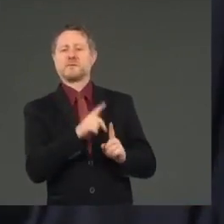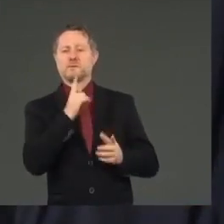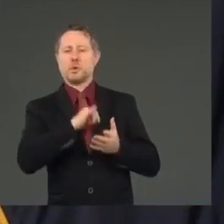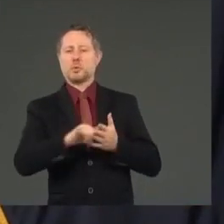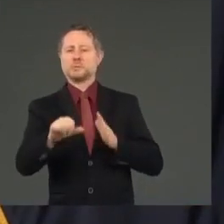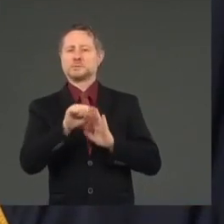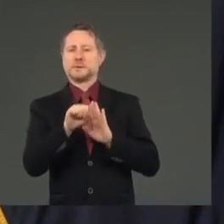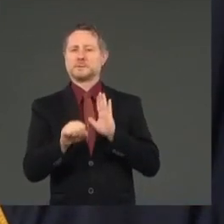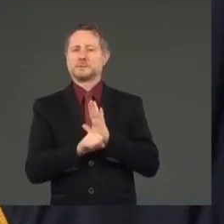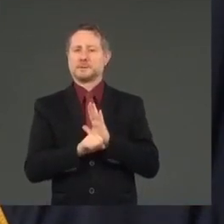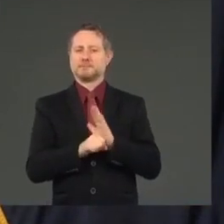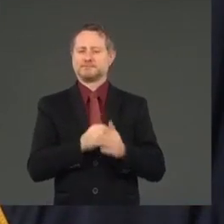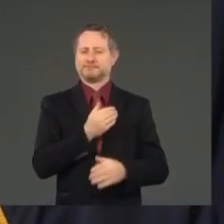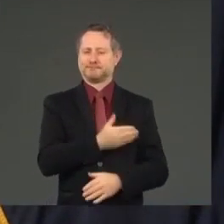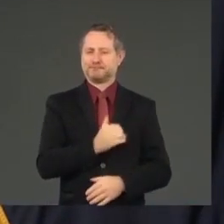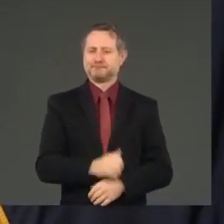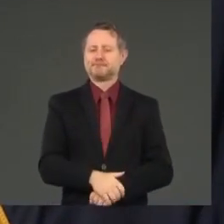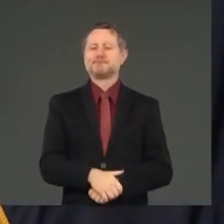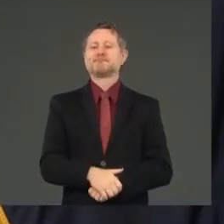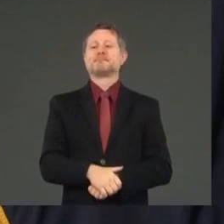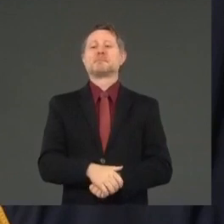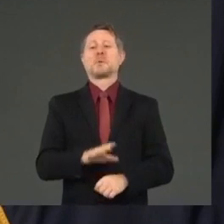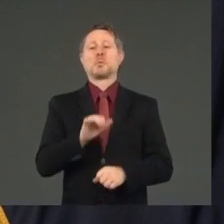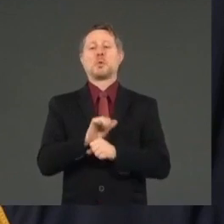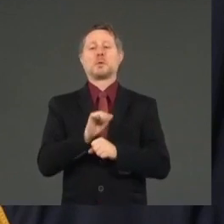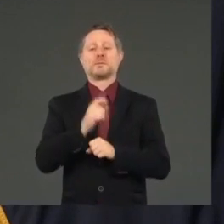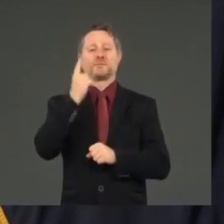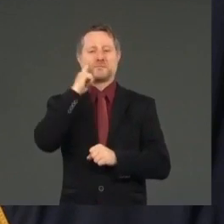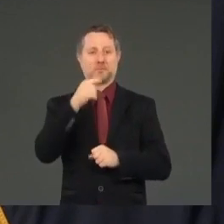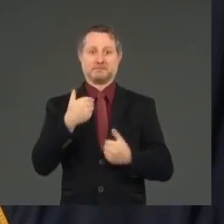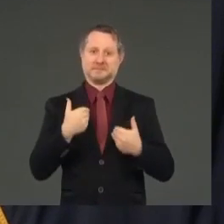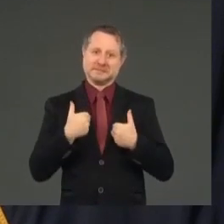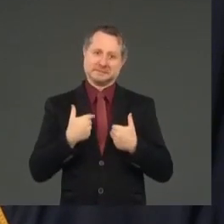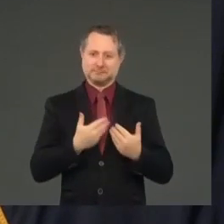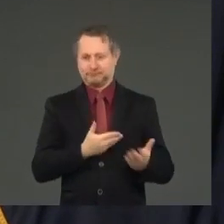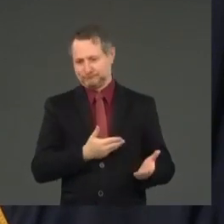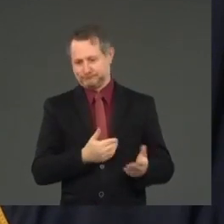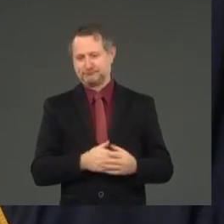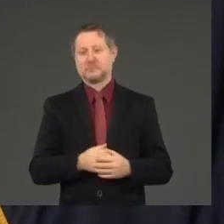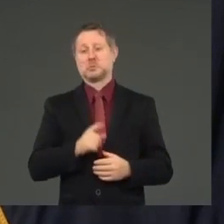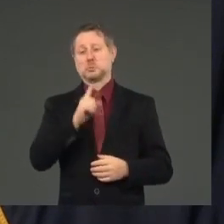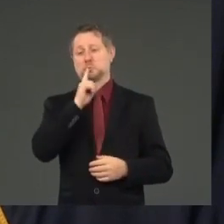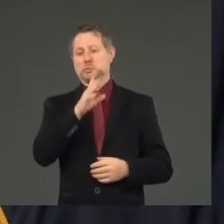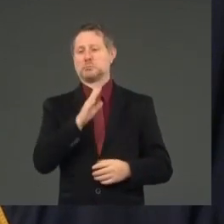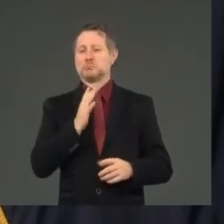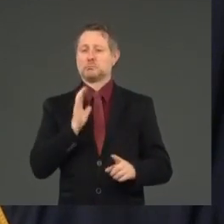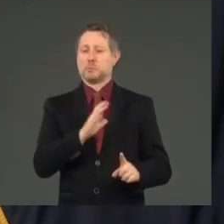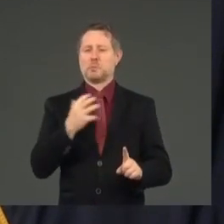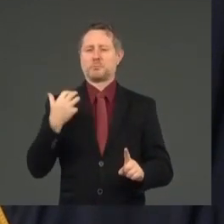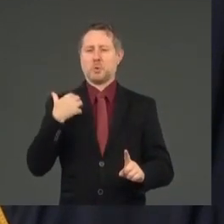CUOMO WHO IS ON SPECIAL VOLUNTEER ASSIGNMENT FOR THE STATE.